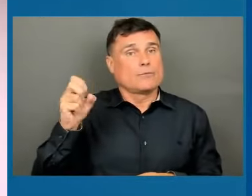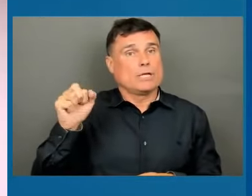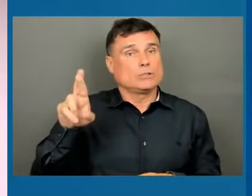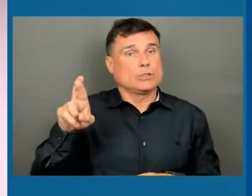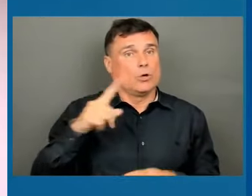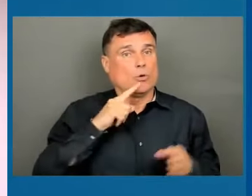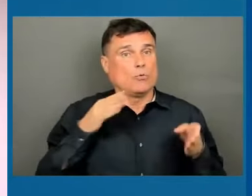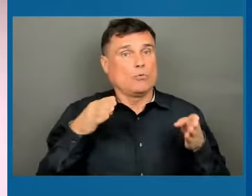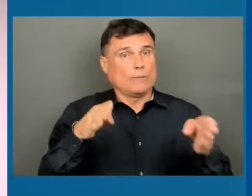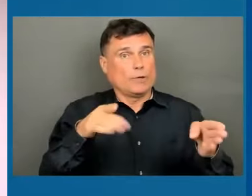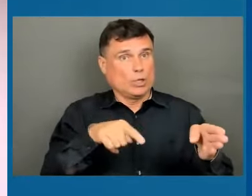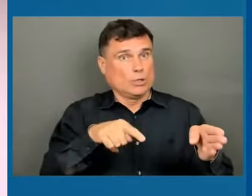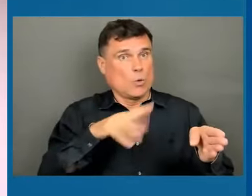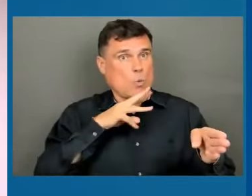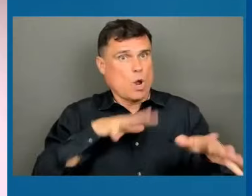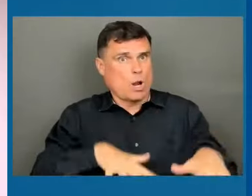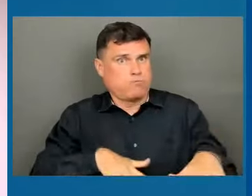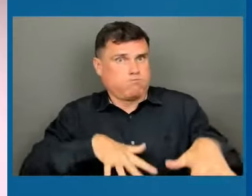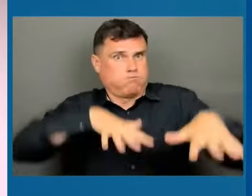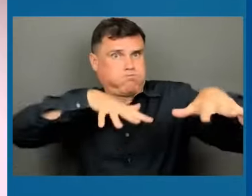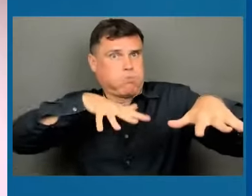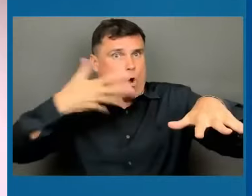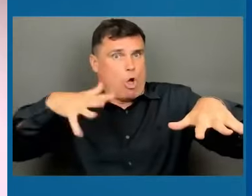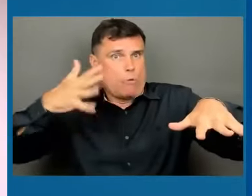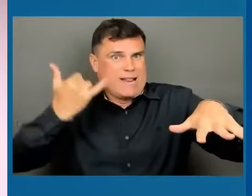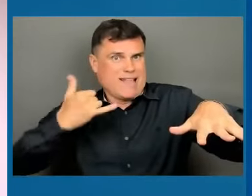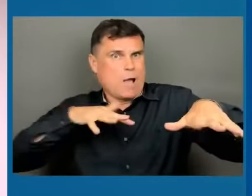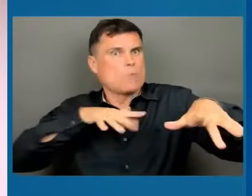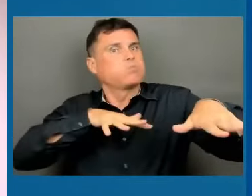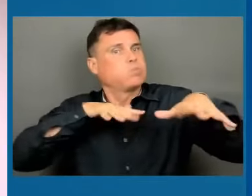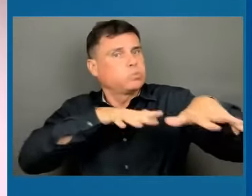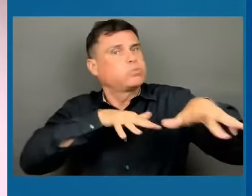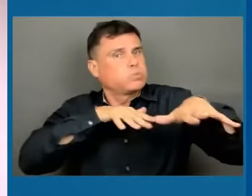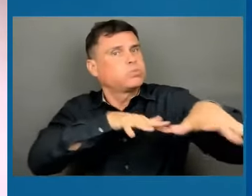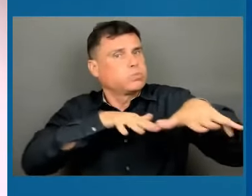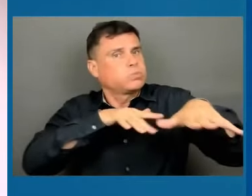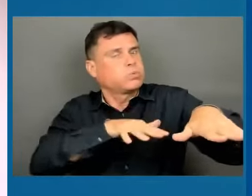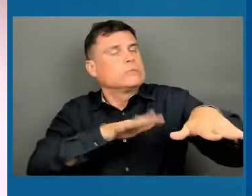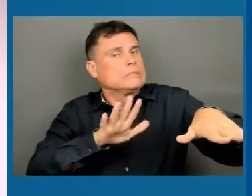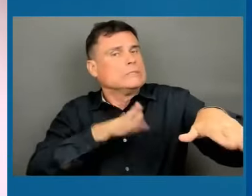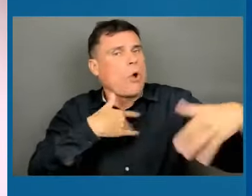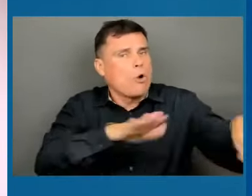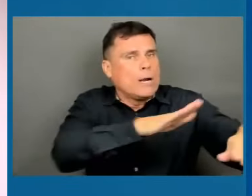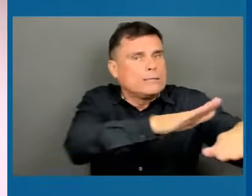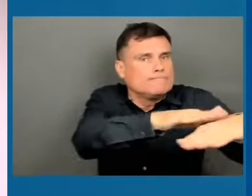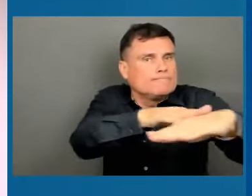water to come down. We have issued a high stream flow